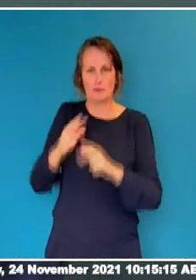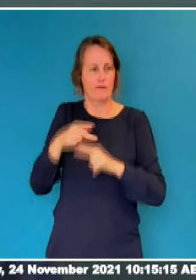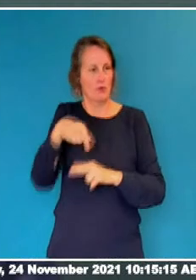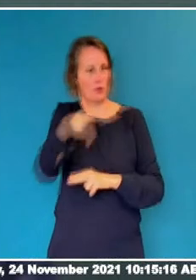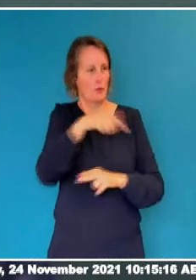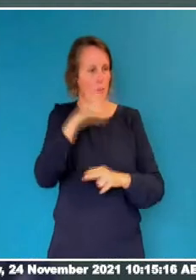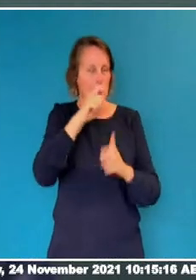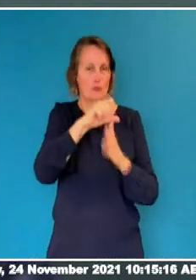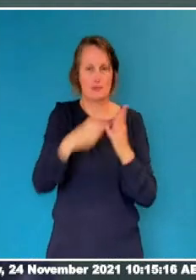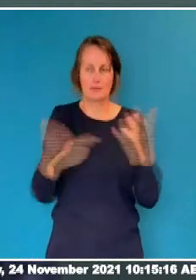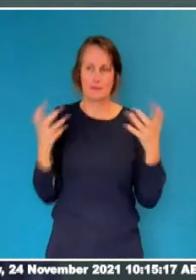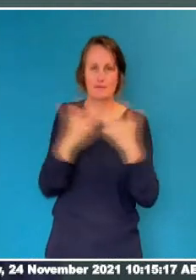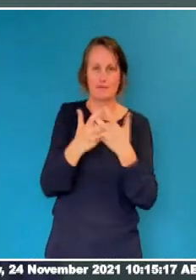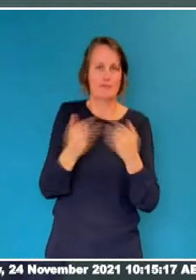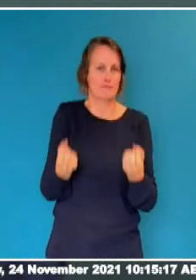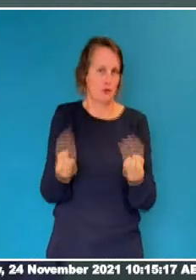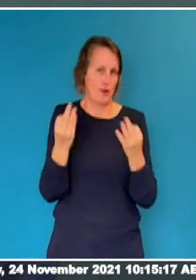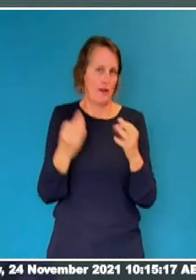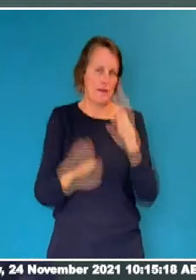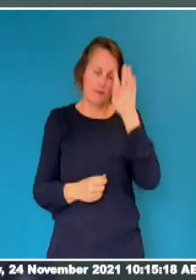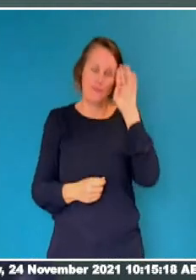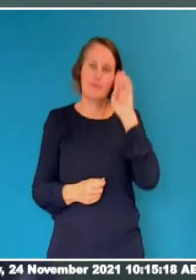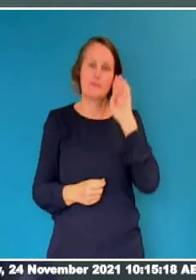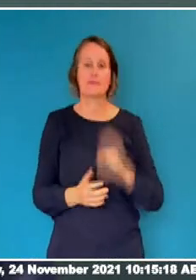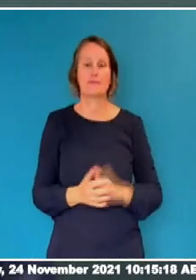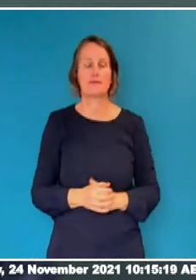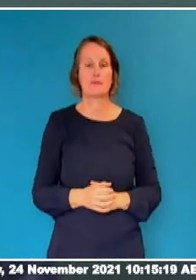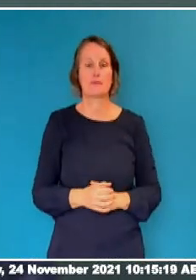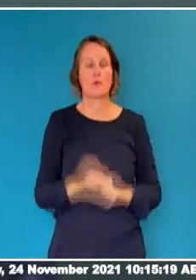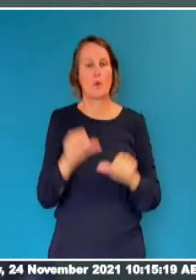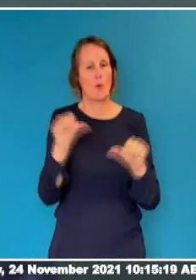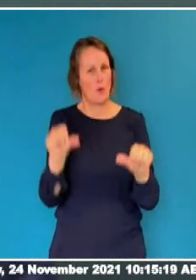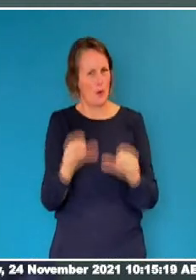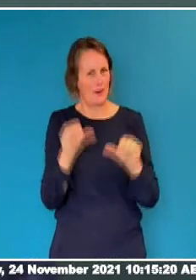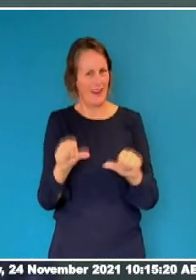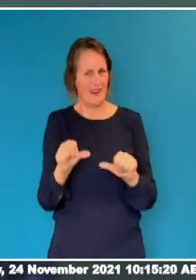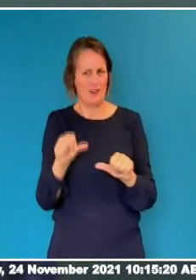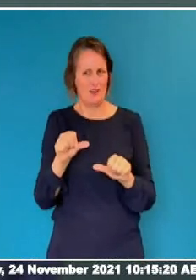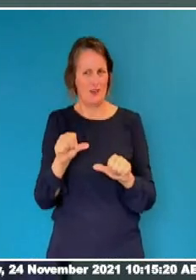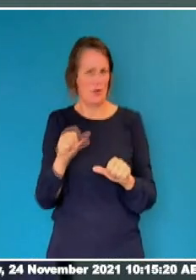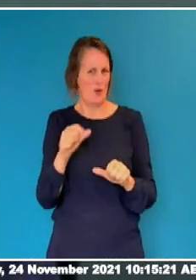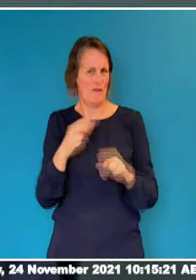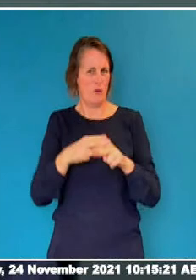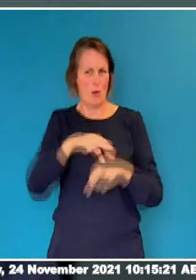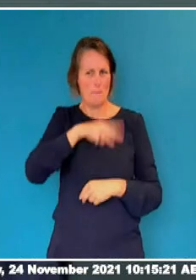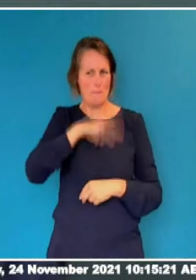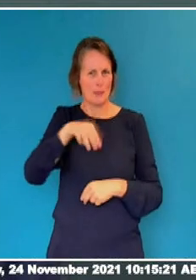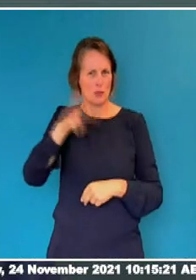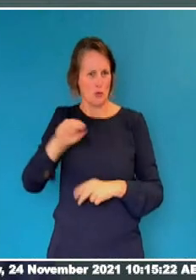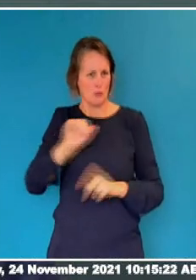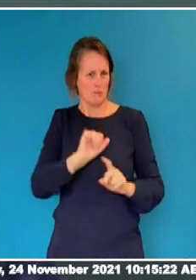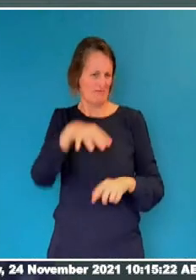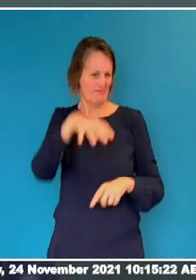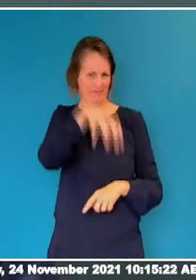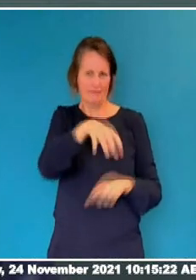So how does a restaurant manager come to know their legal obligations around